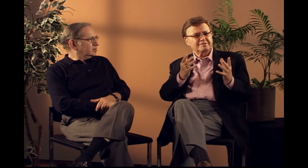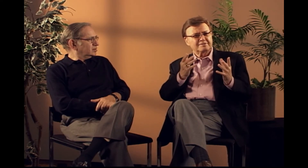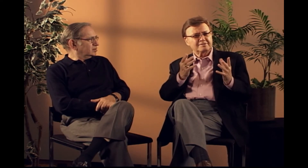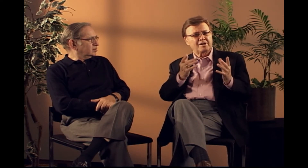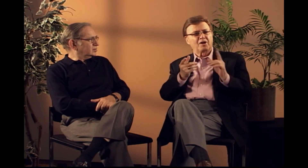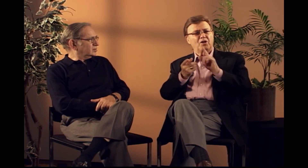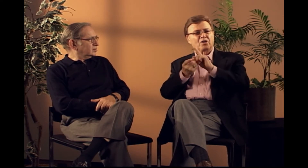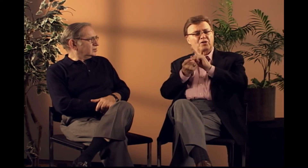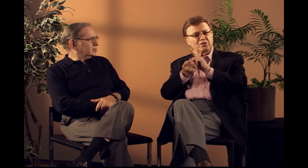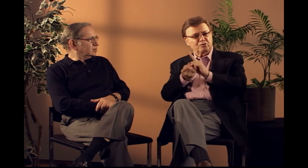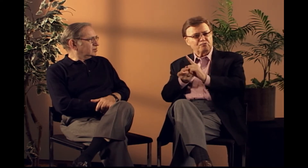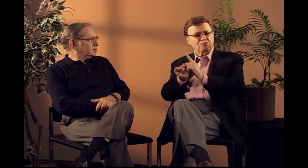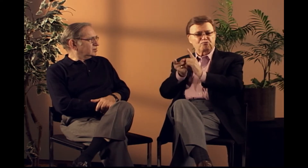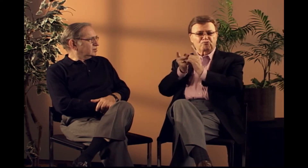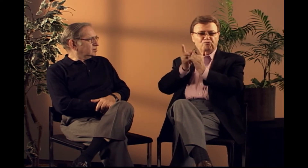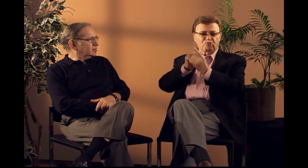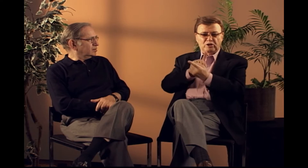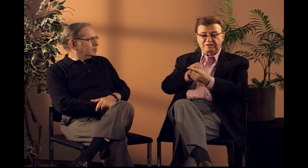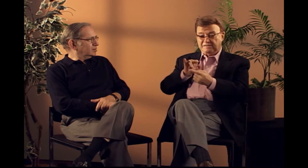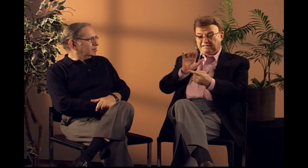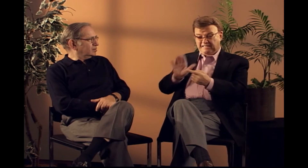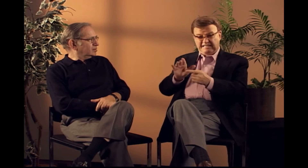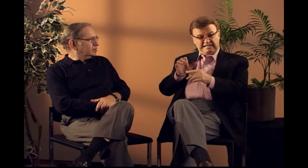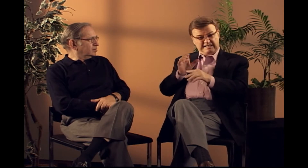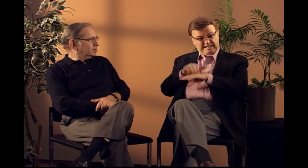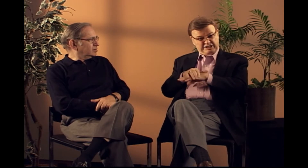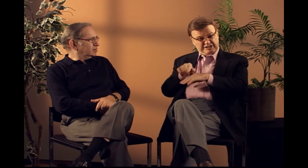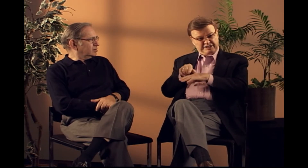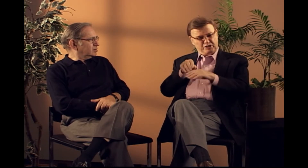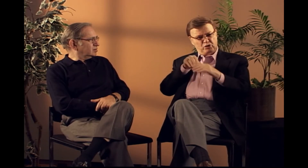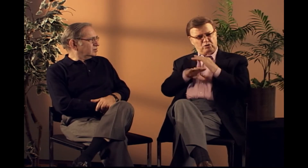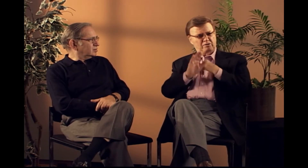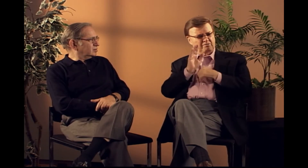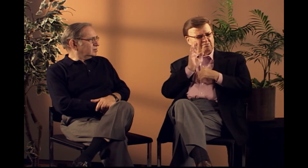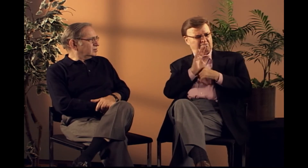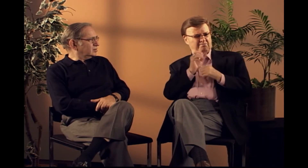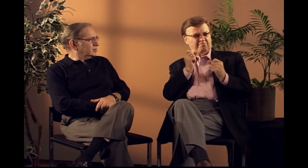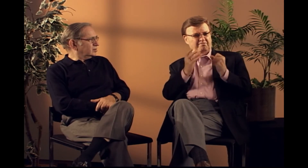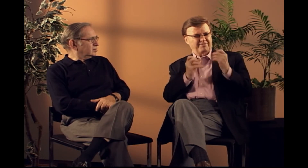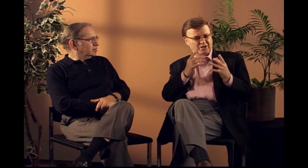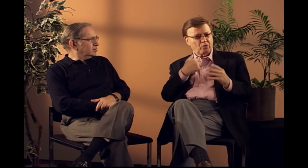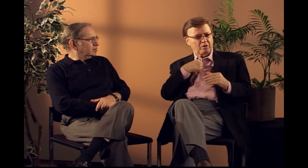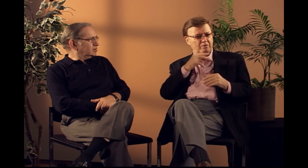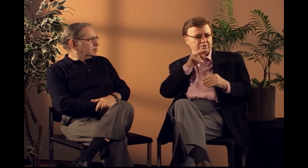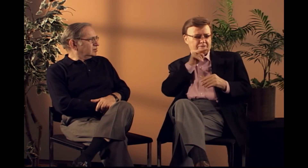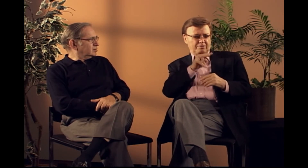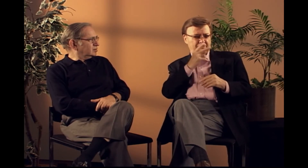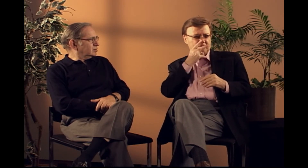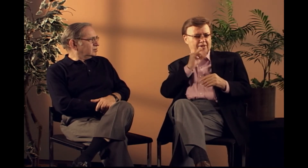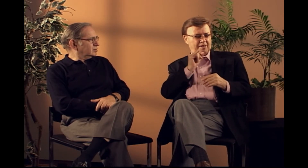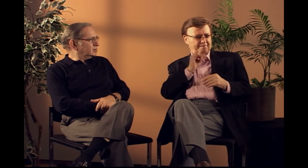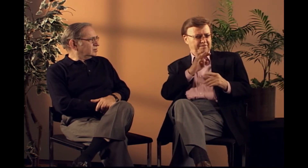Well, typically, we want to know how you would sign it. So they would reverse. They would translate it from English to ASL.